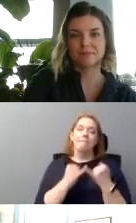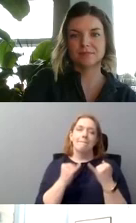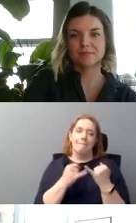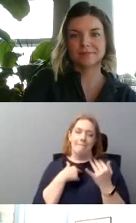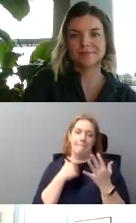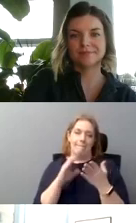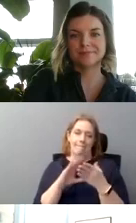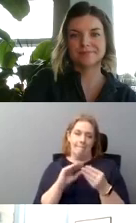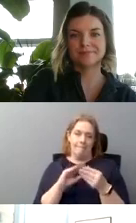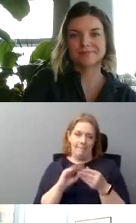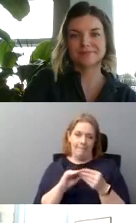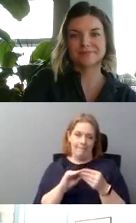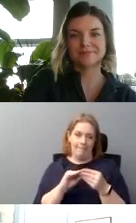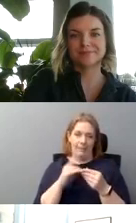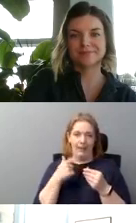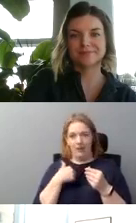and I was waiting if Sam would say it because I don't want to steal